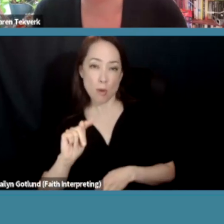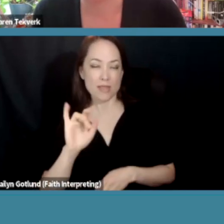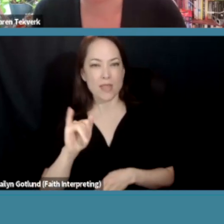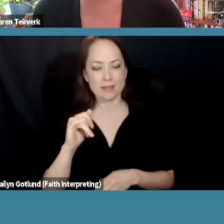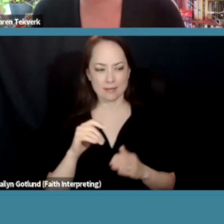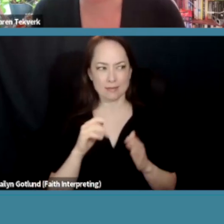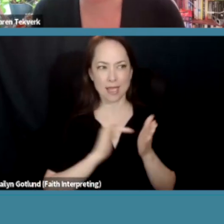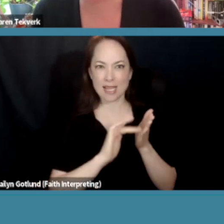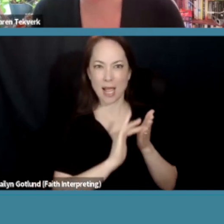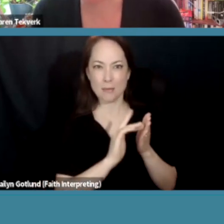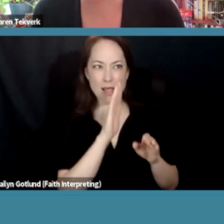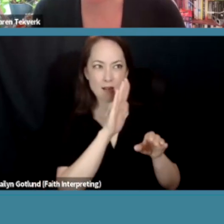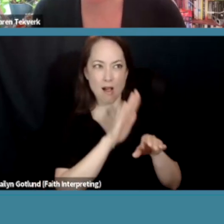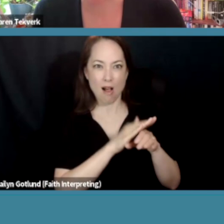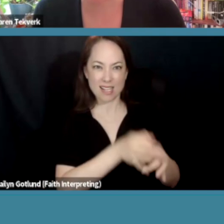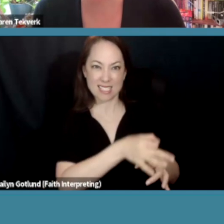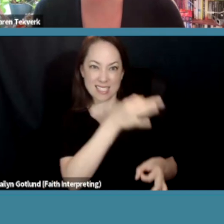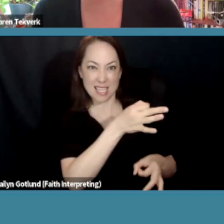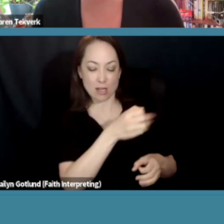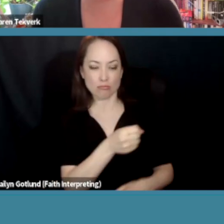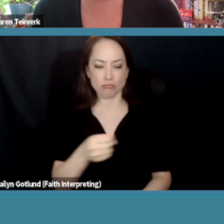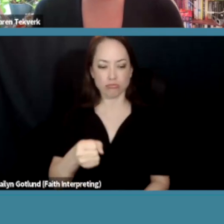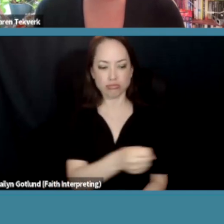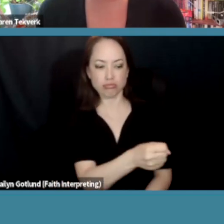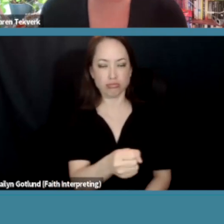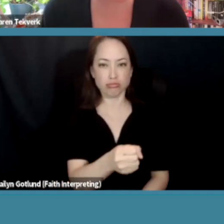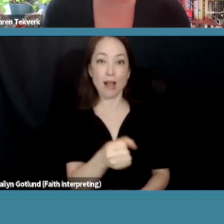that allows folks to have access to our aquarium virtually.